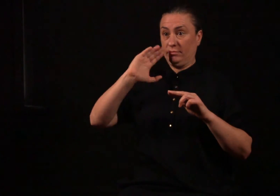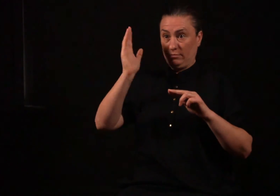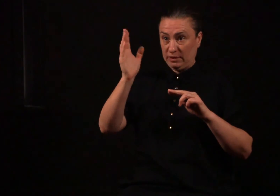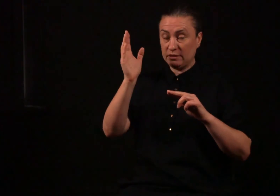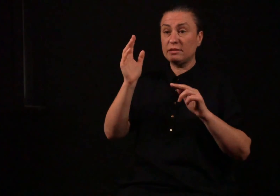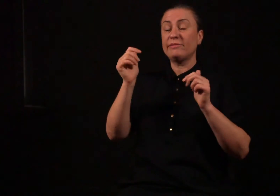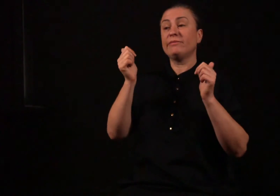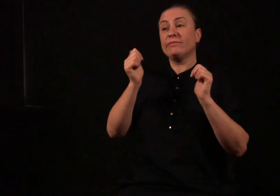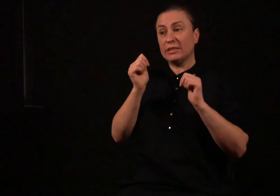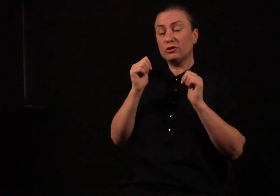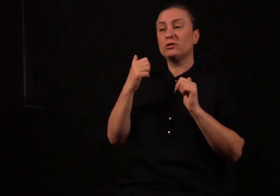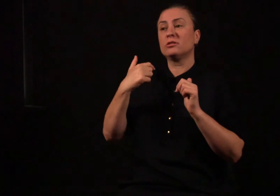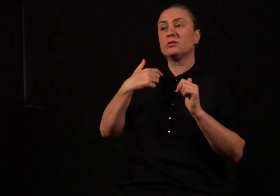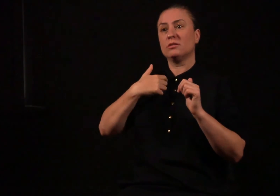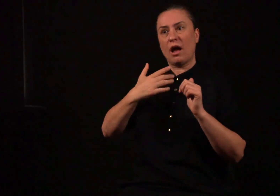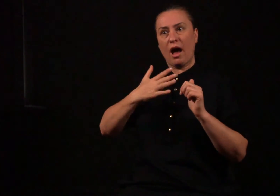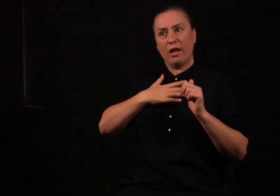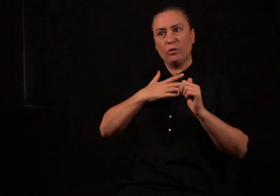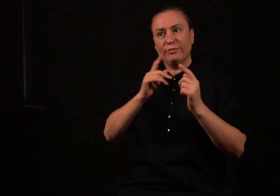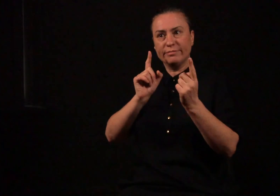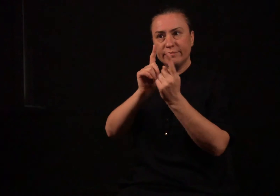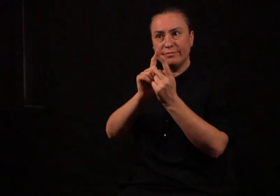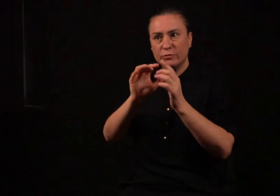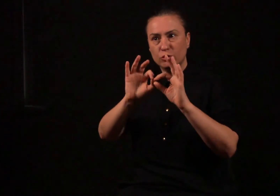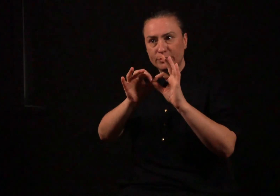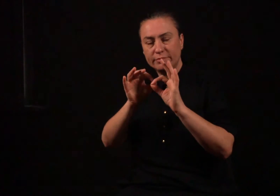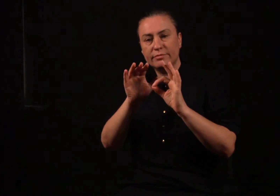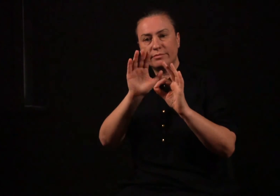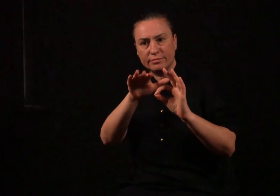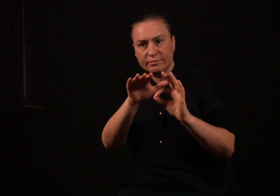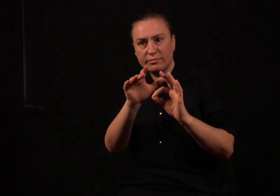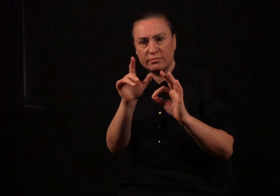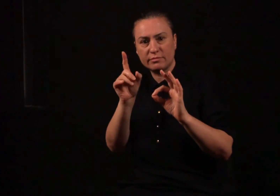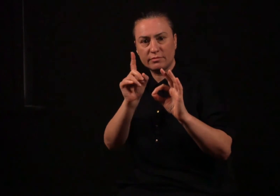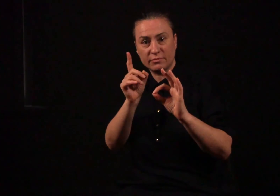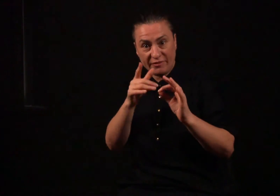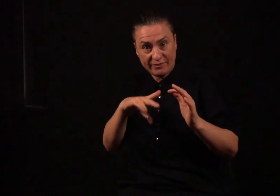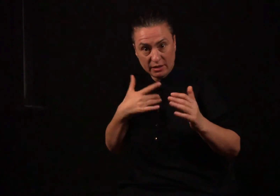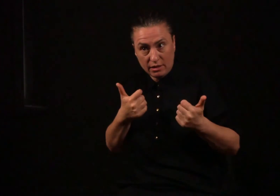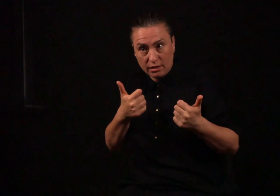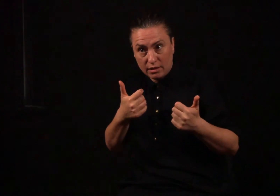I think sometimes if I'm presenting, I do like to talk to the interpreter afterwards